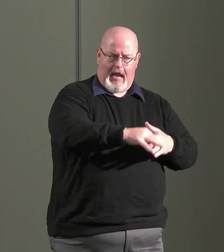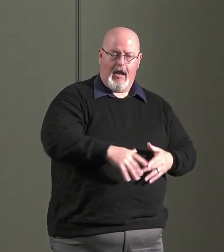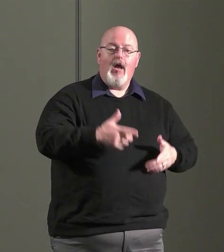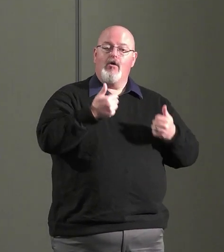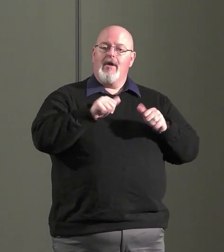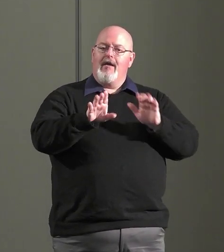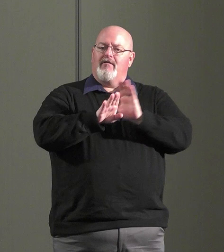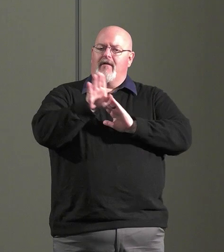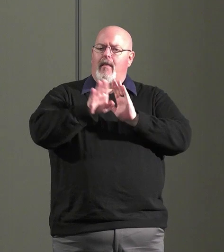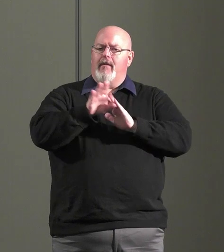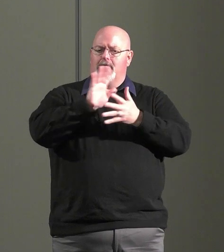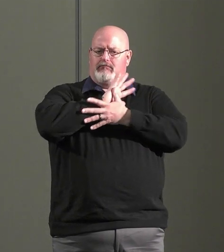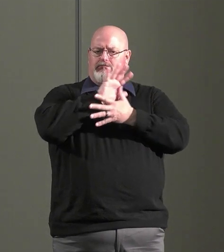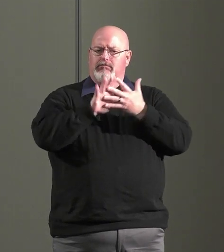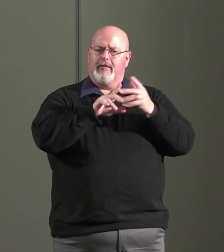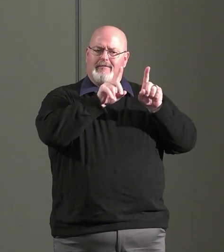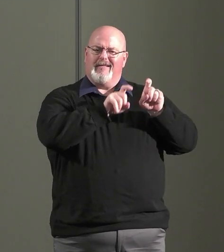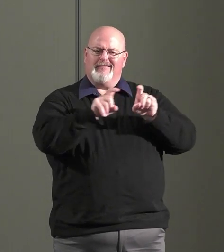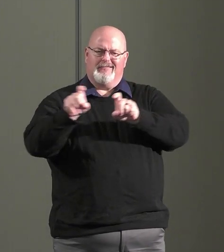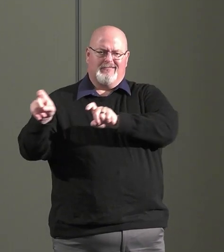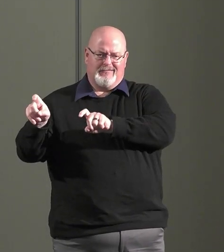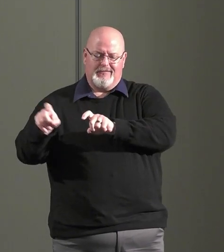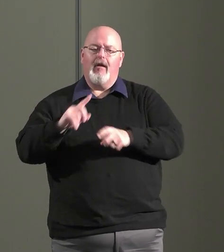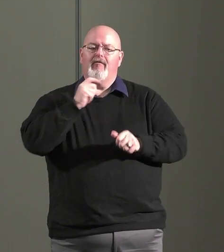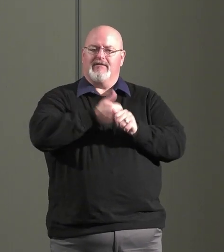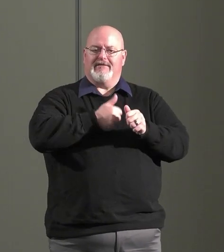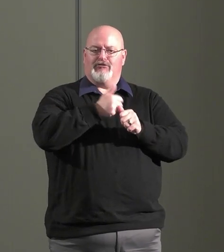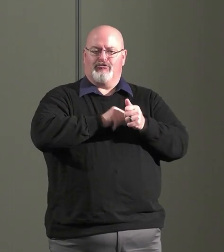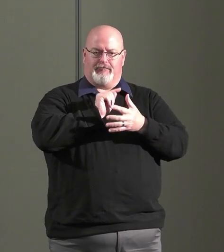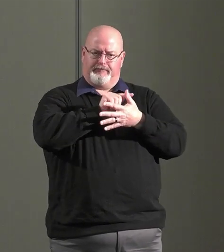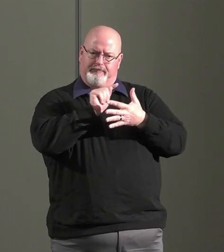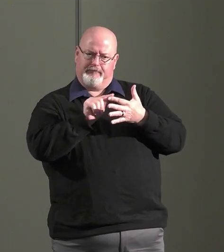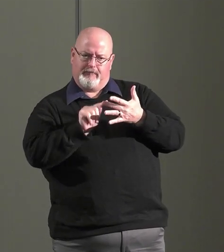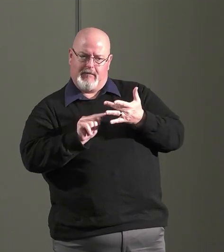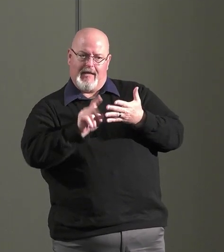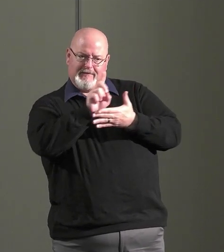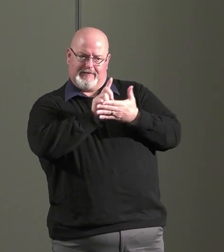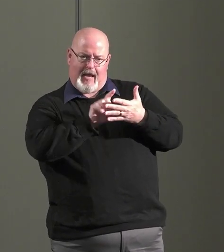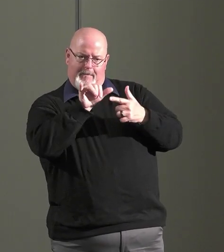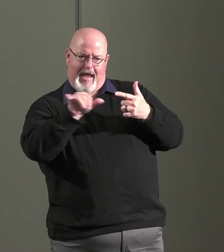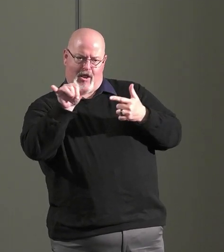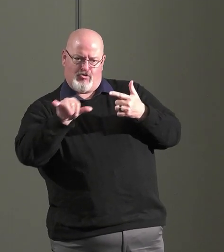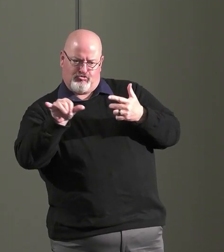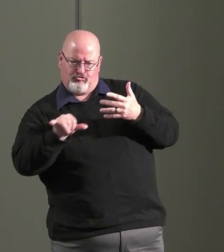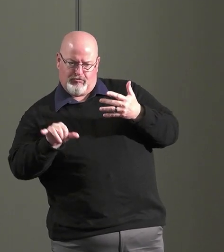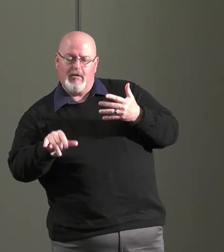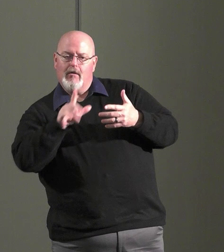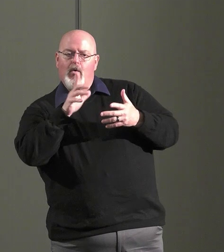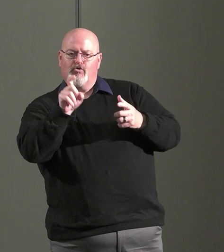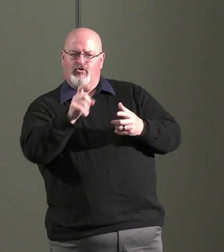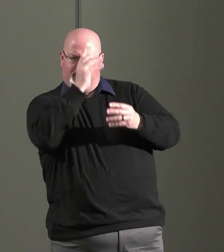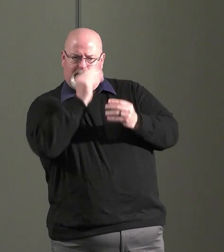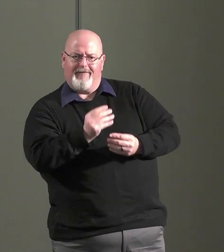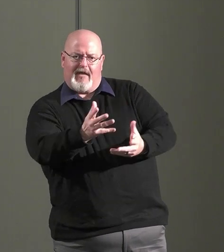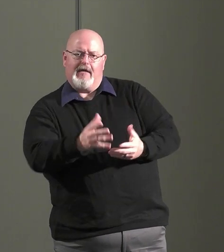develop a series of tests for each of these design patterns for things that should be conveyed.